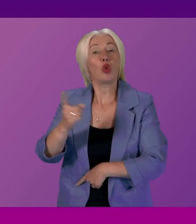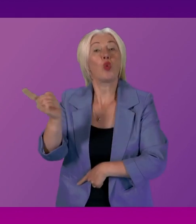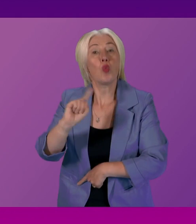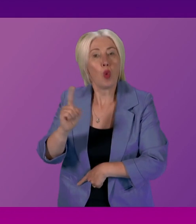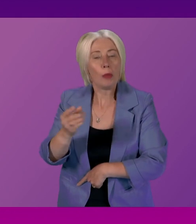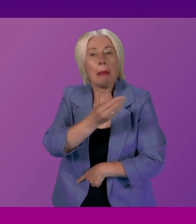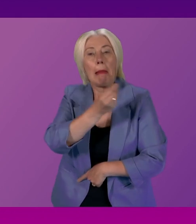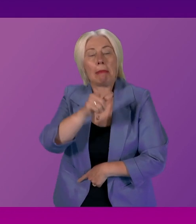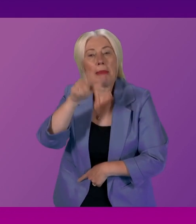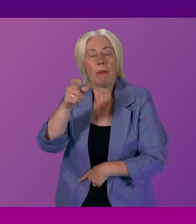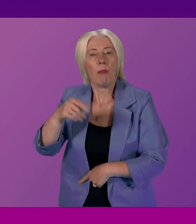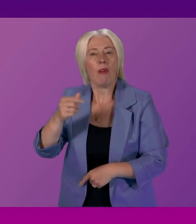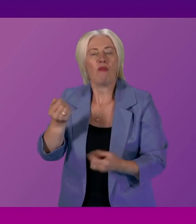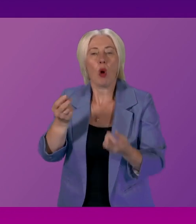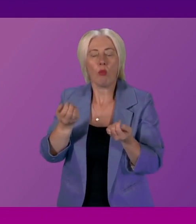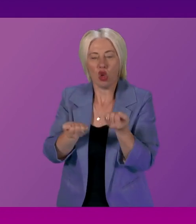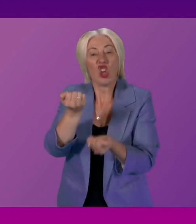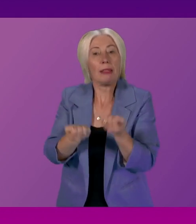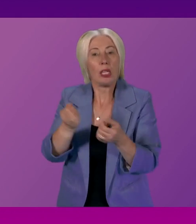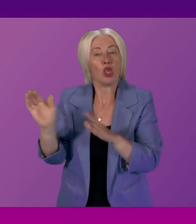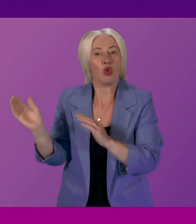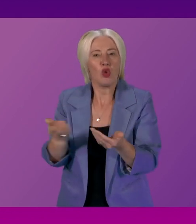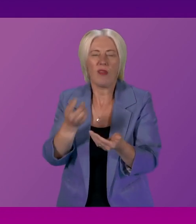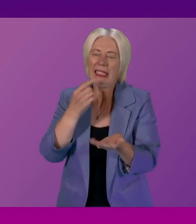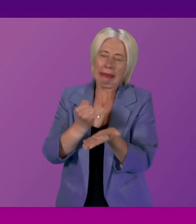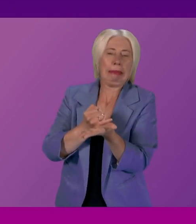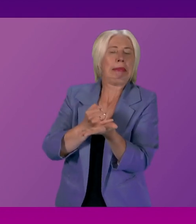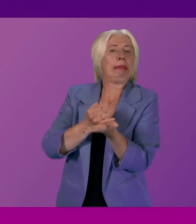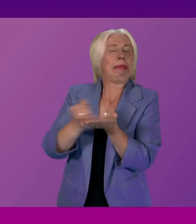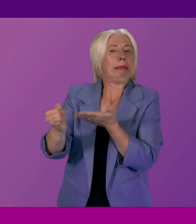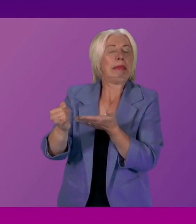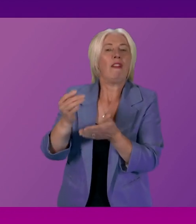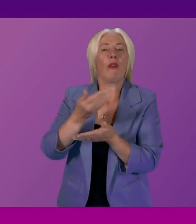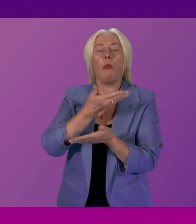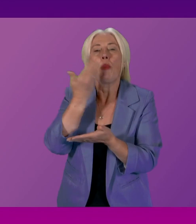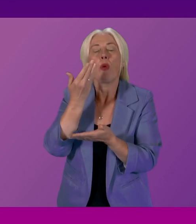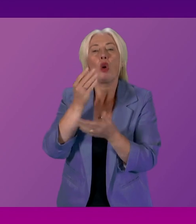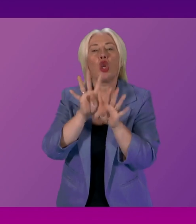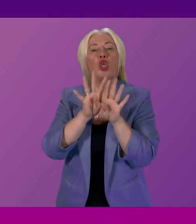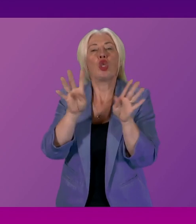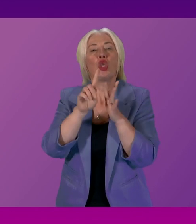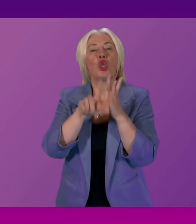of the judiciary expressing opposition to juryless rape trials.